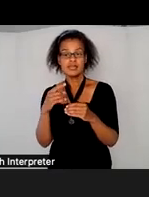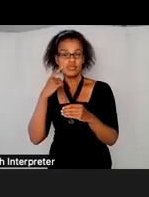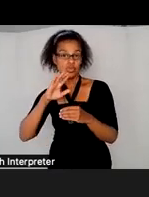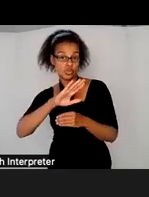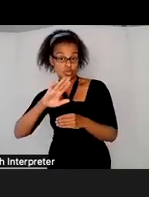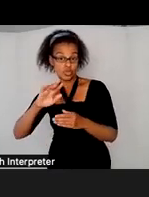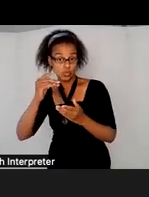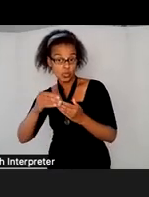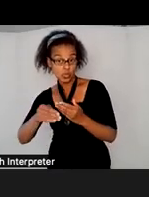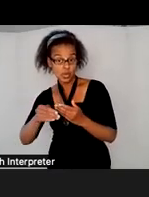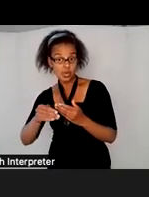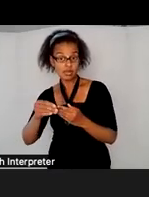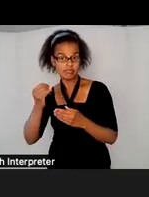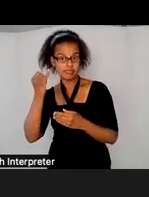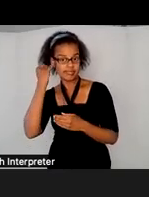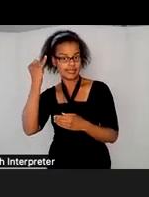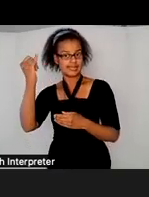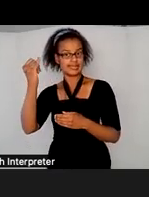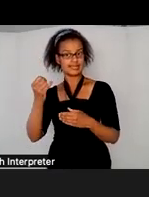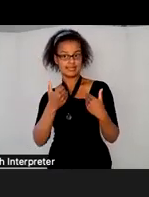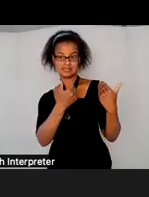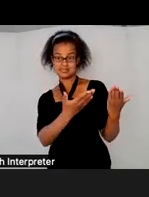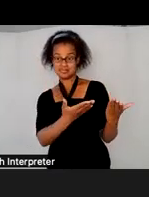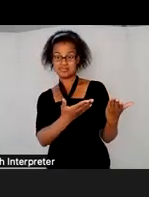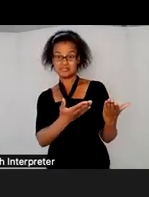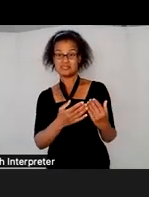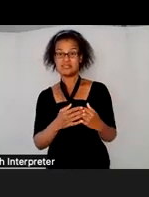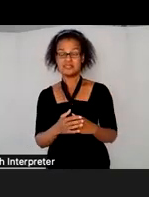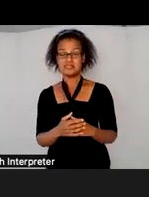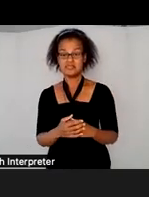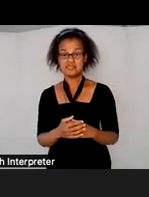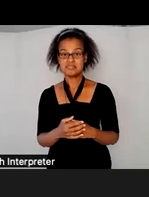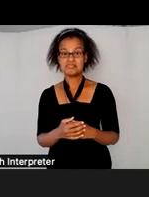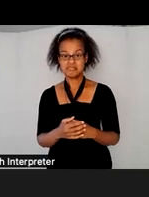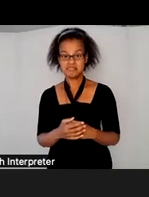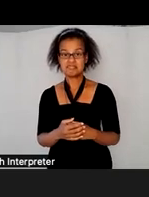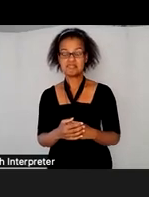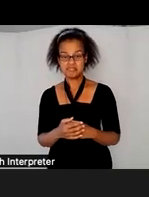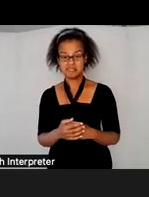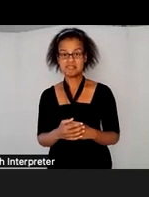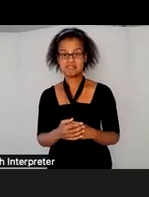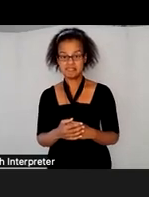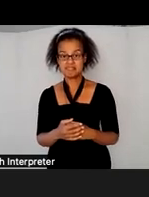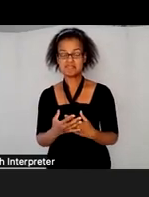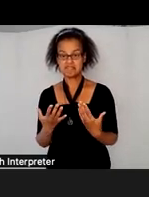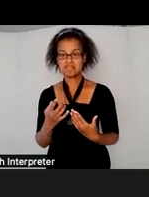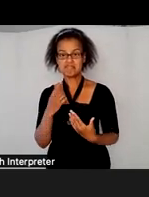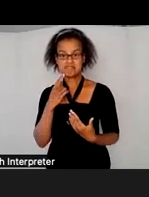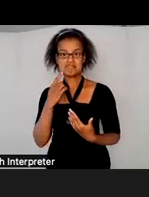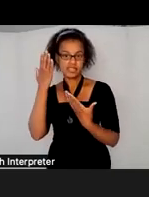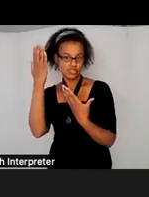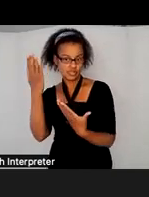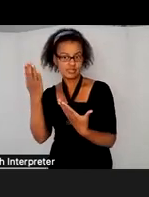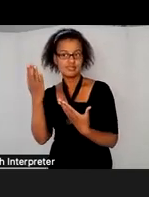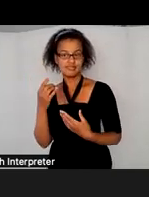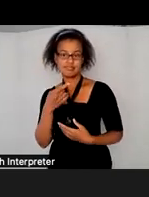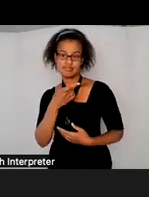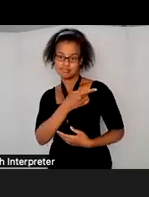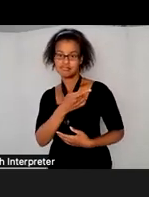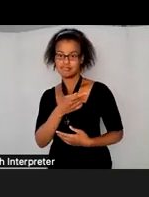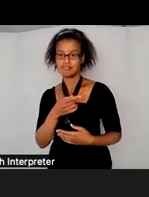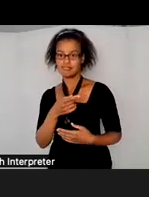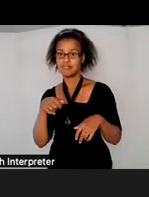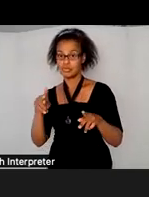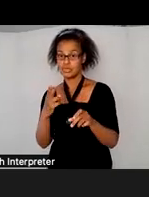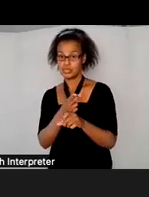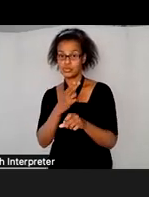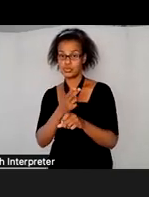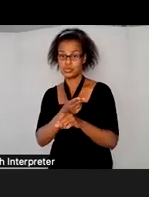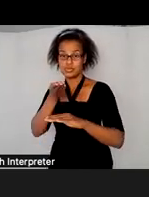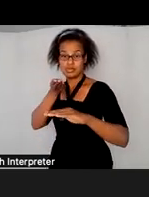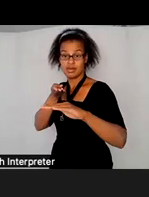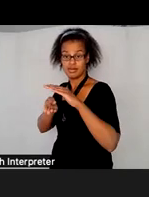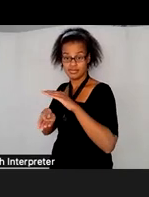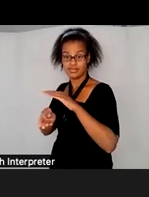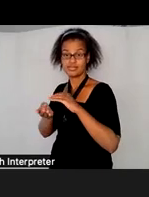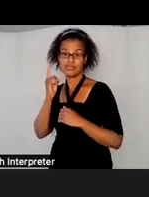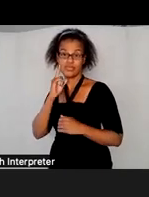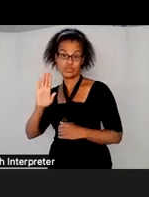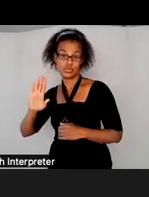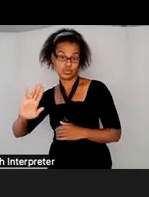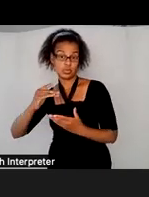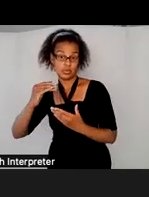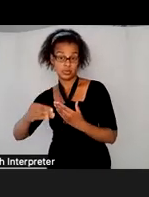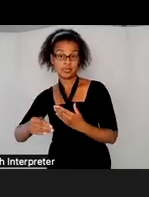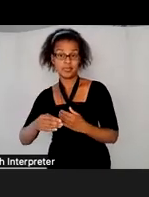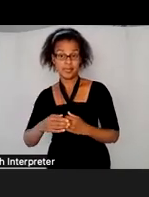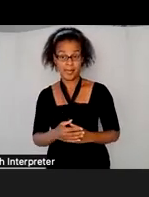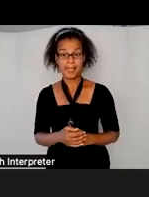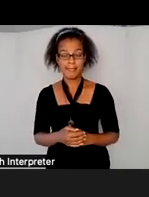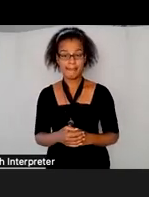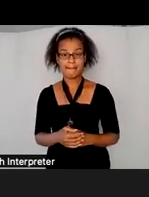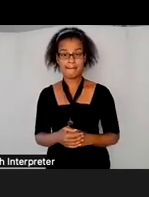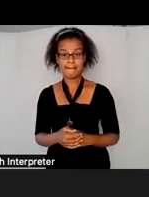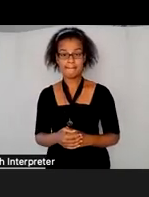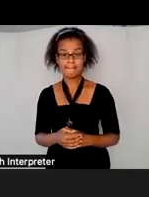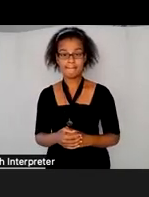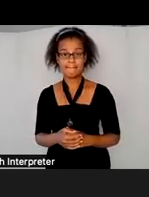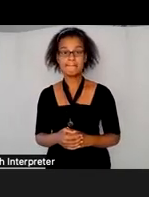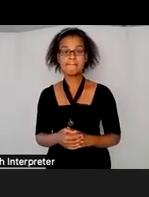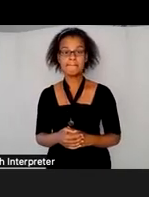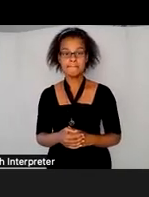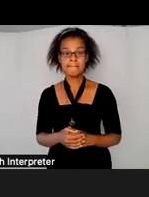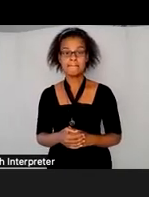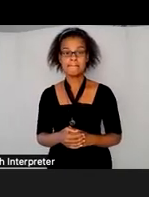This would be another facility that you can use at the farm we have an outdoor brick oven